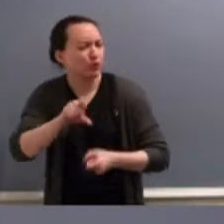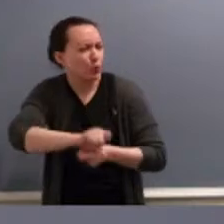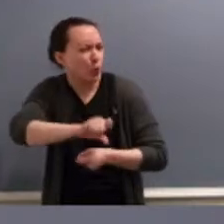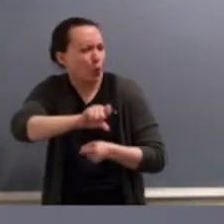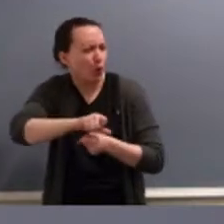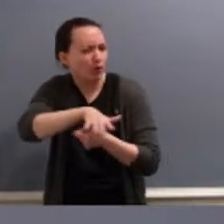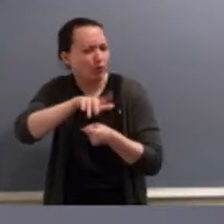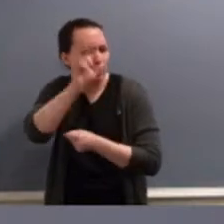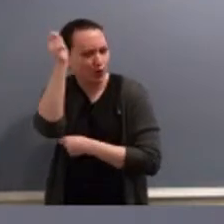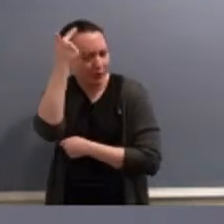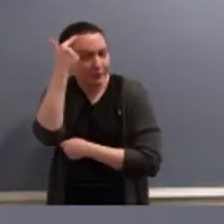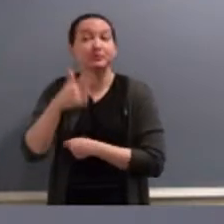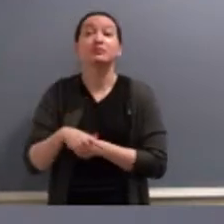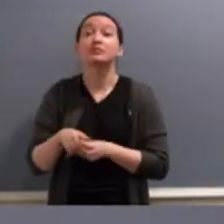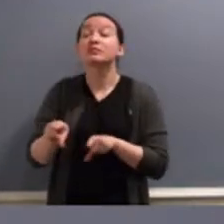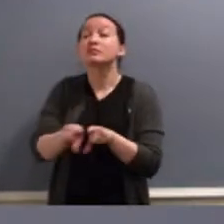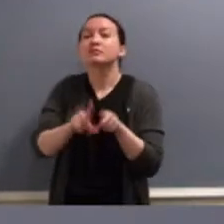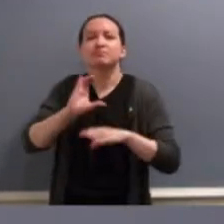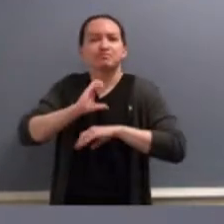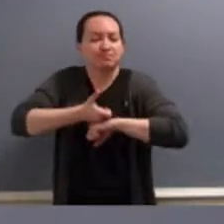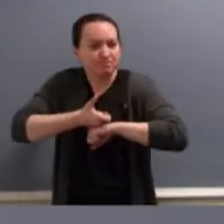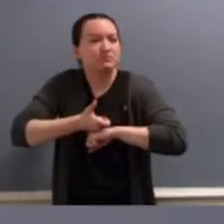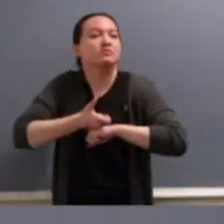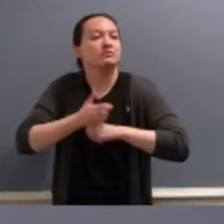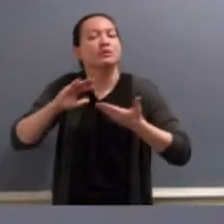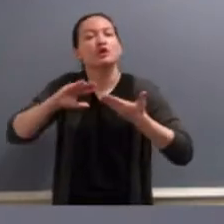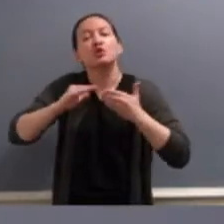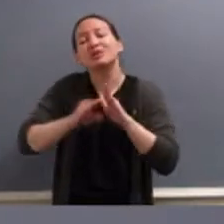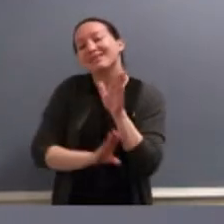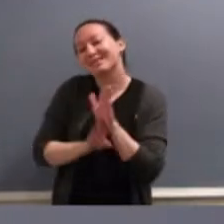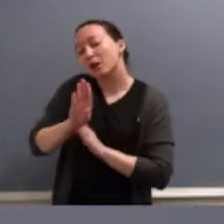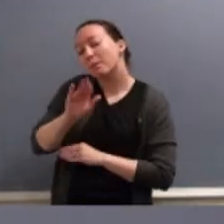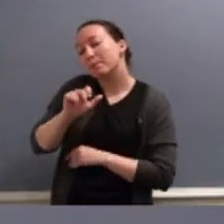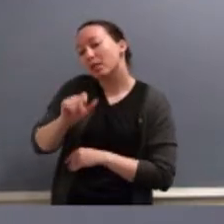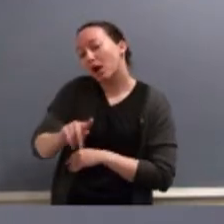local government level it implements the Community Development Block Grant program for the county